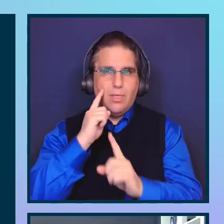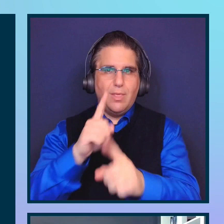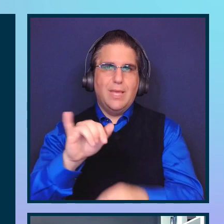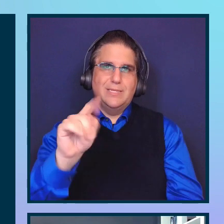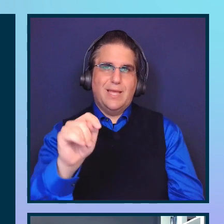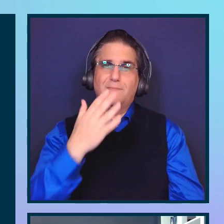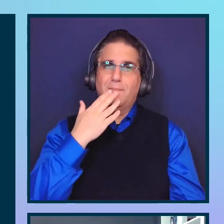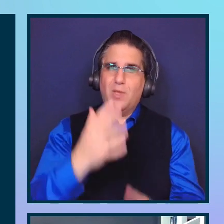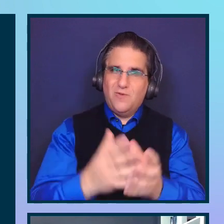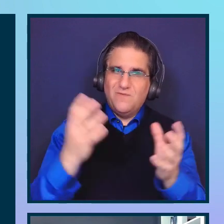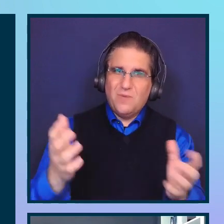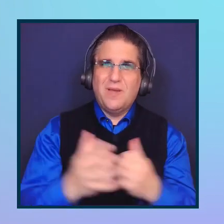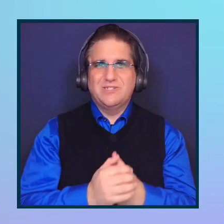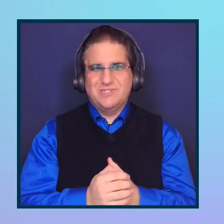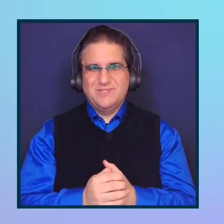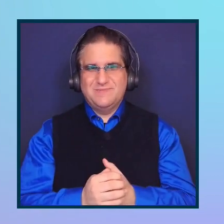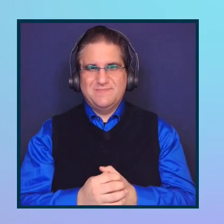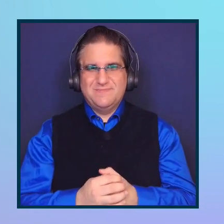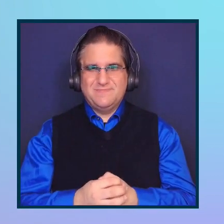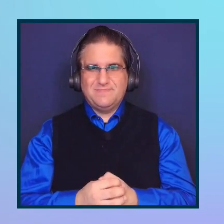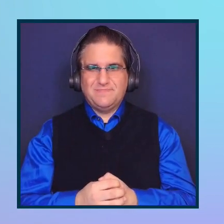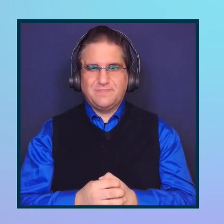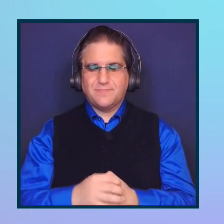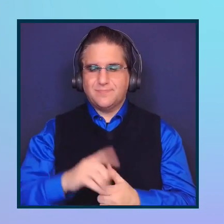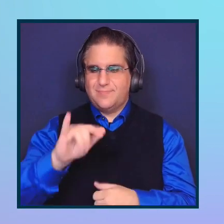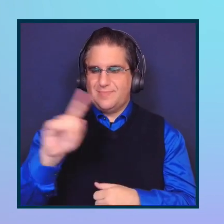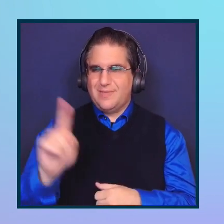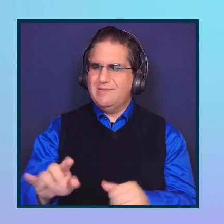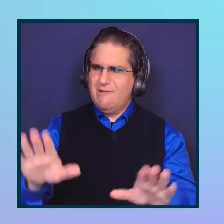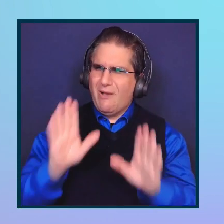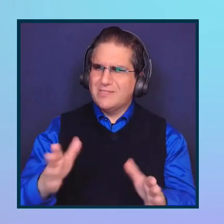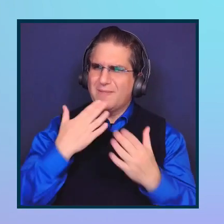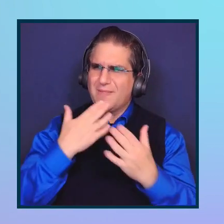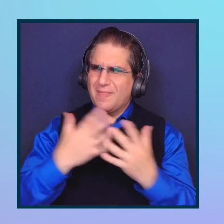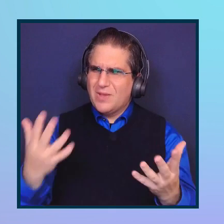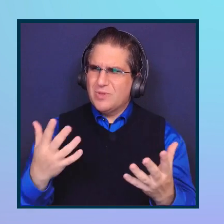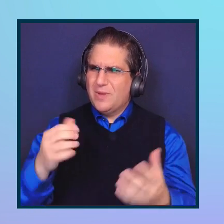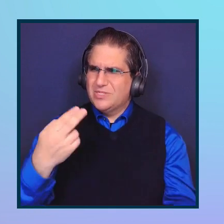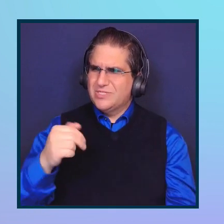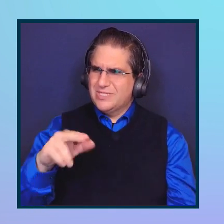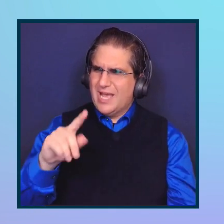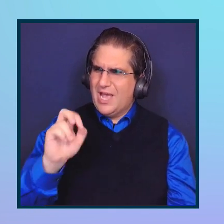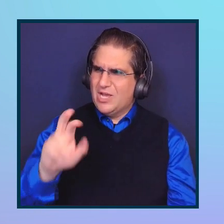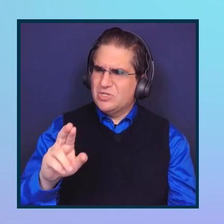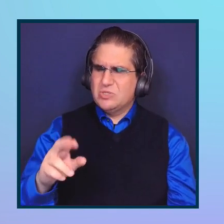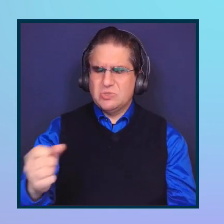Thank you very much. Awesome, thank you so much, Hector, for so many great tips.